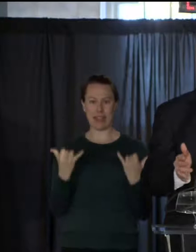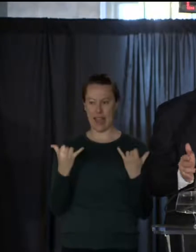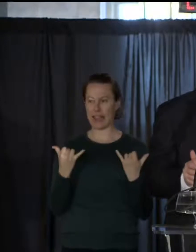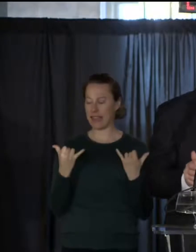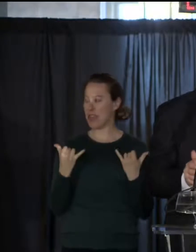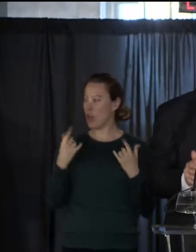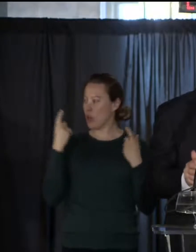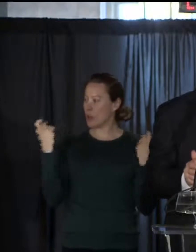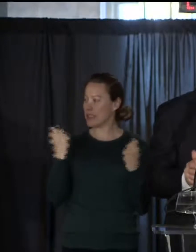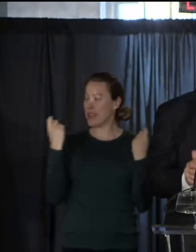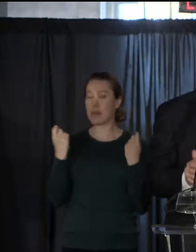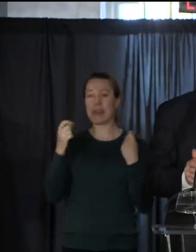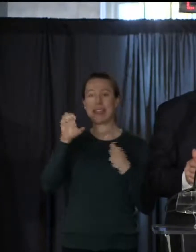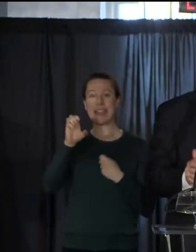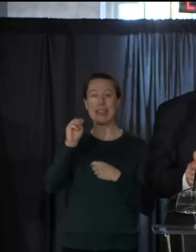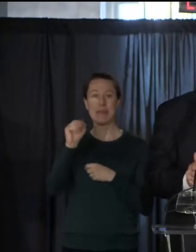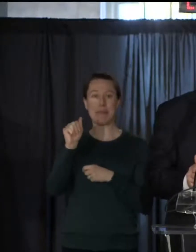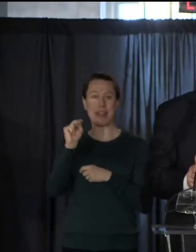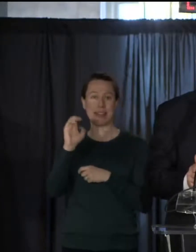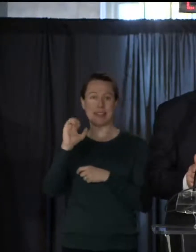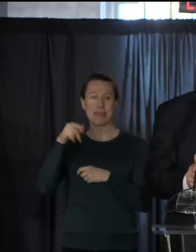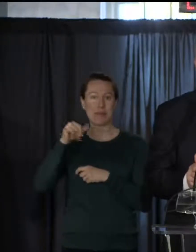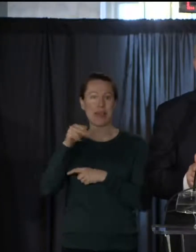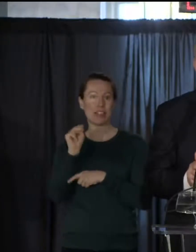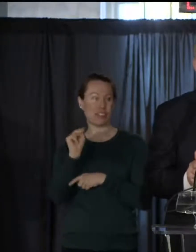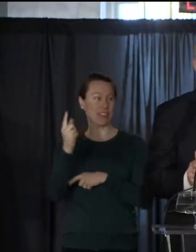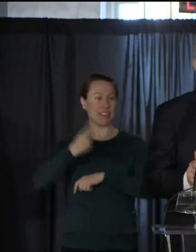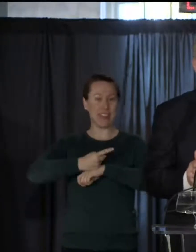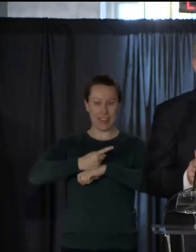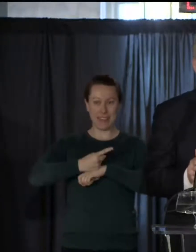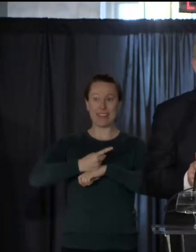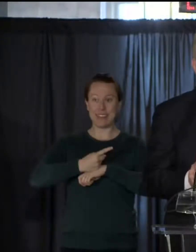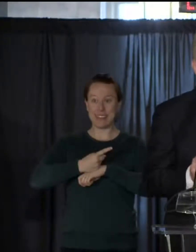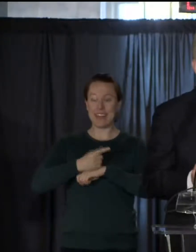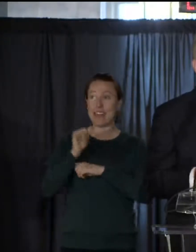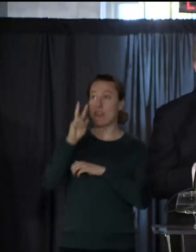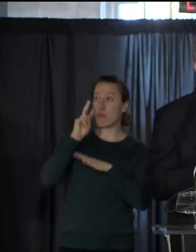CELEBRATING IT AS WE LOOK TO THE FUTURE AND SAYING LET'S HAVE